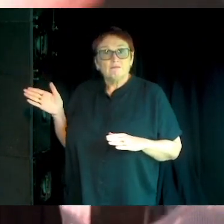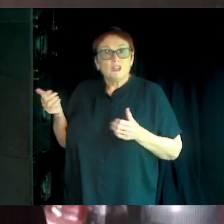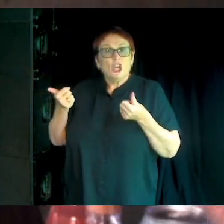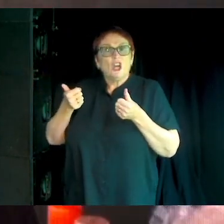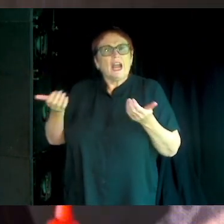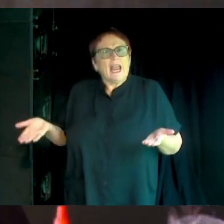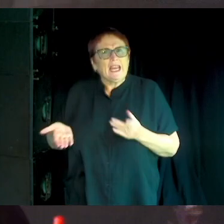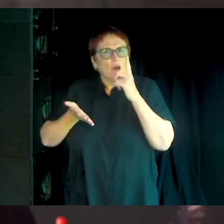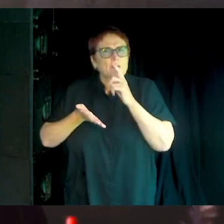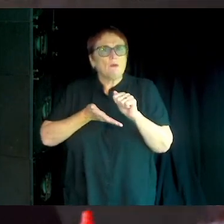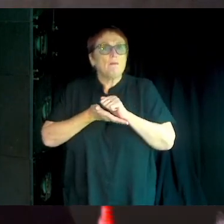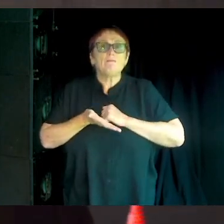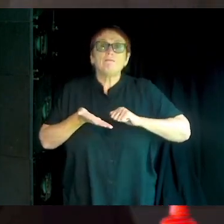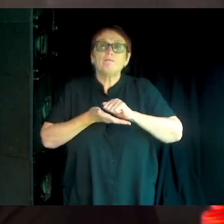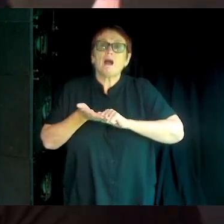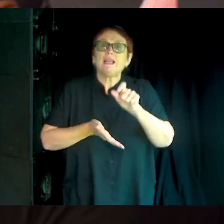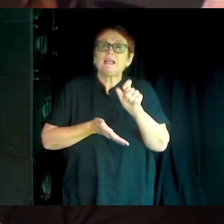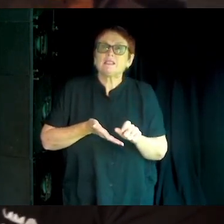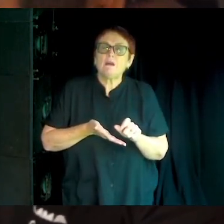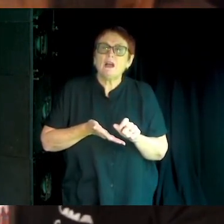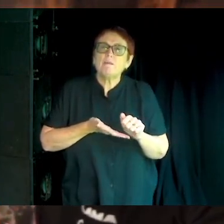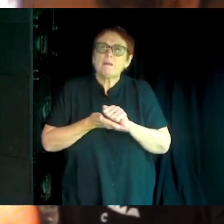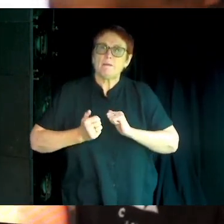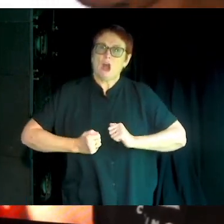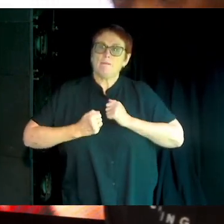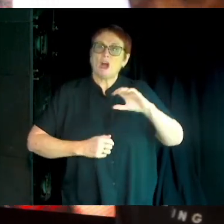some of my customers to actually try the sausage at home to try to cook the crust so you don't have